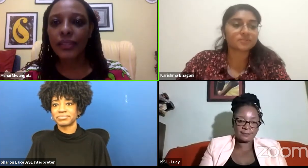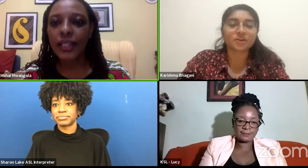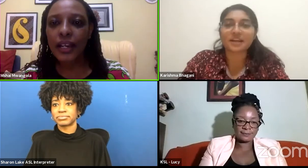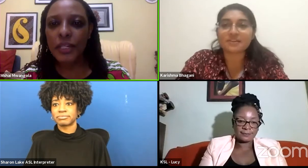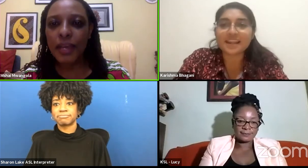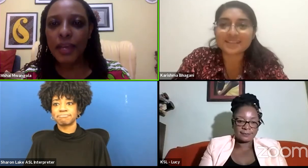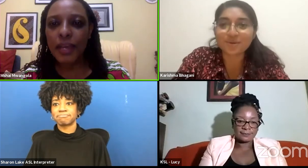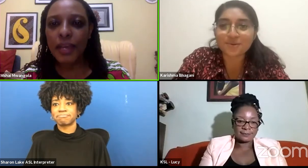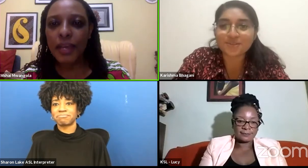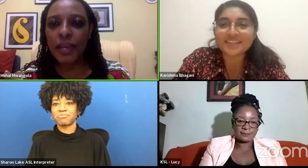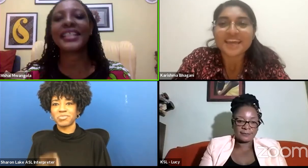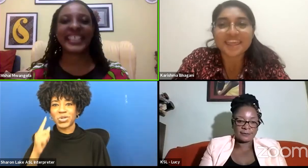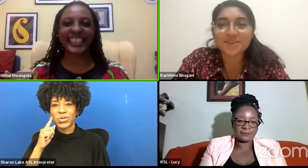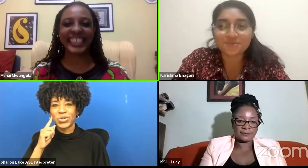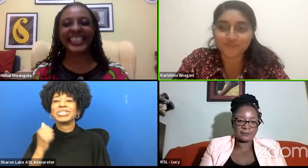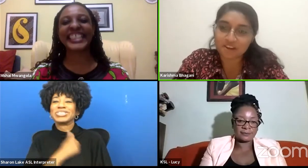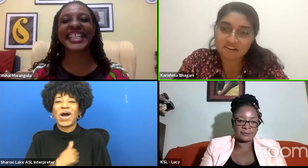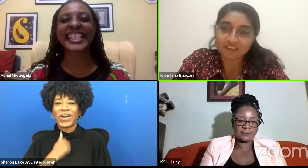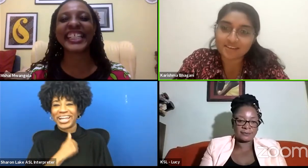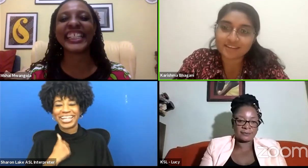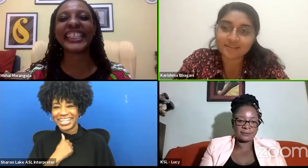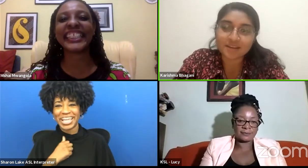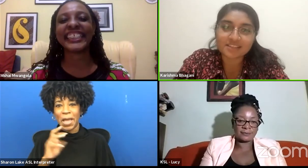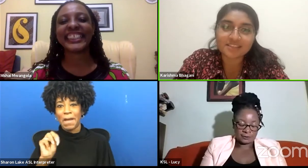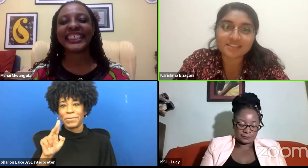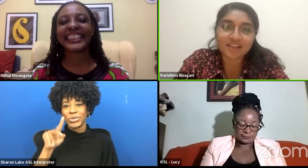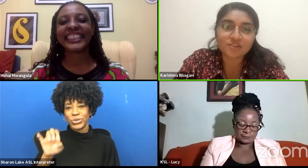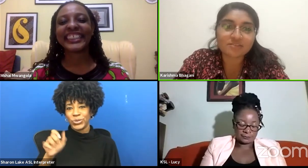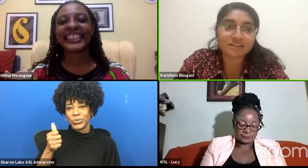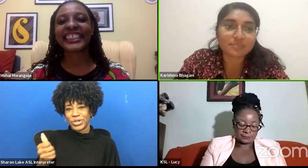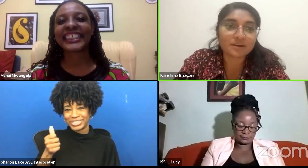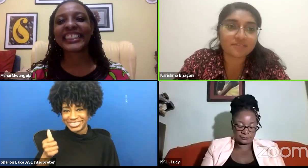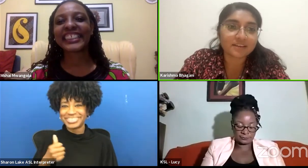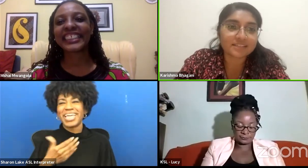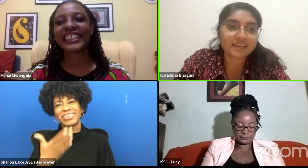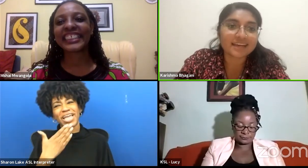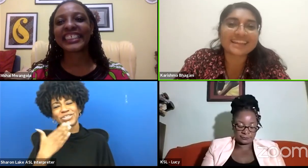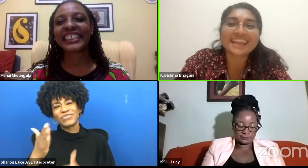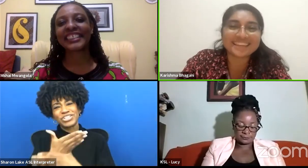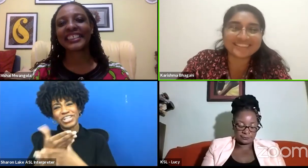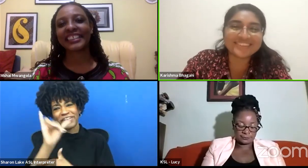Sorry, I realized I'm on mute. Thank you for sharing that. And it's actually a really perfect, thank you,